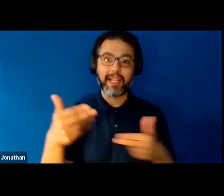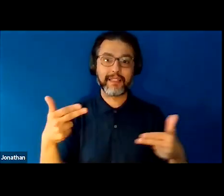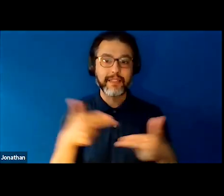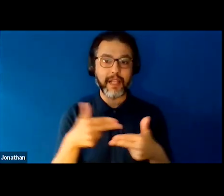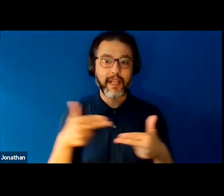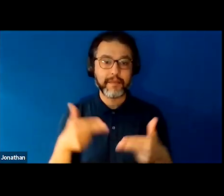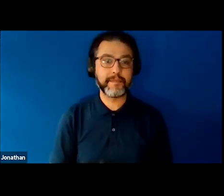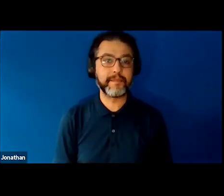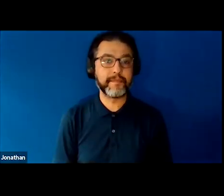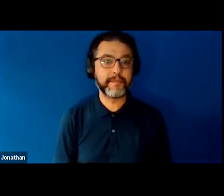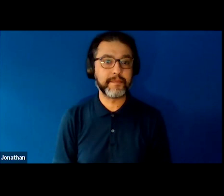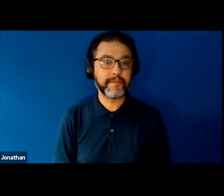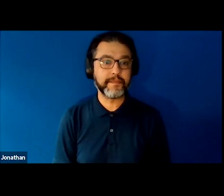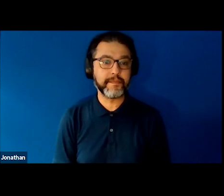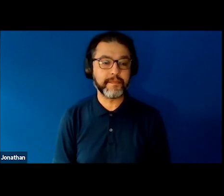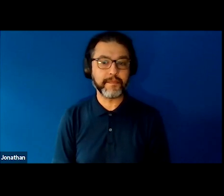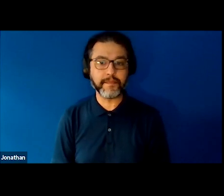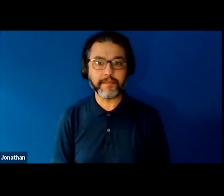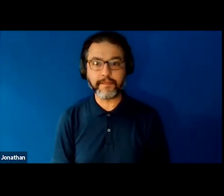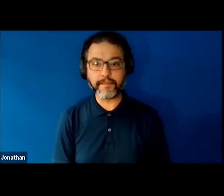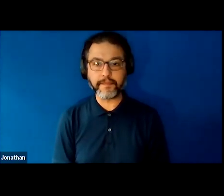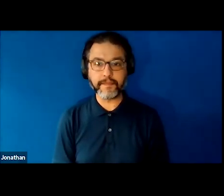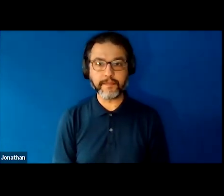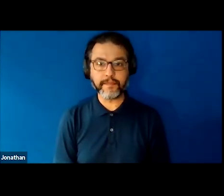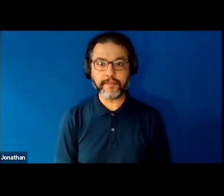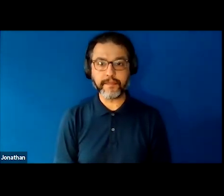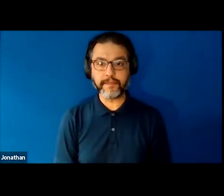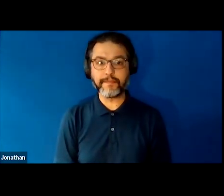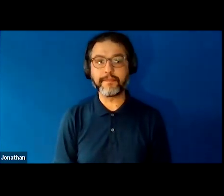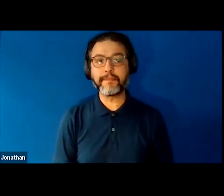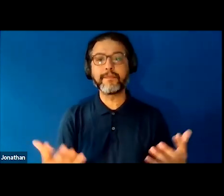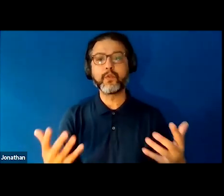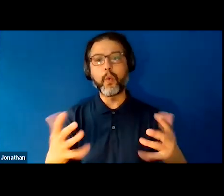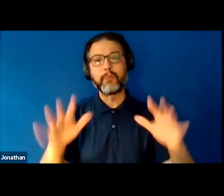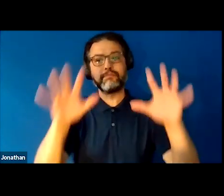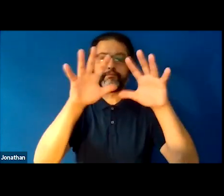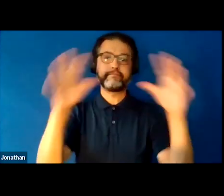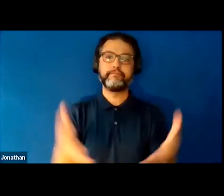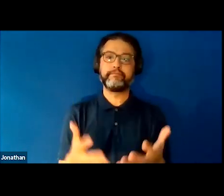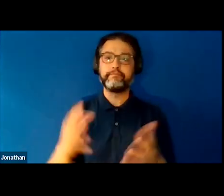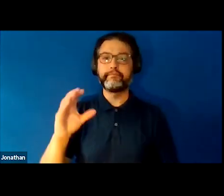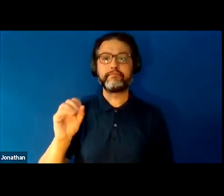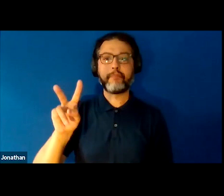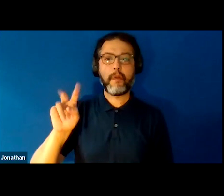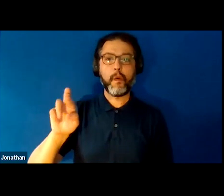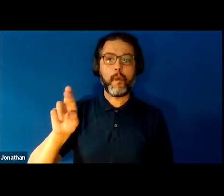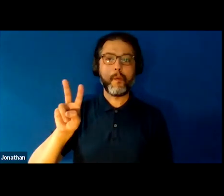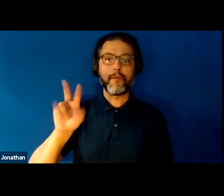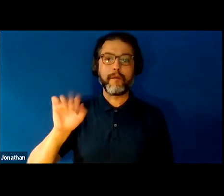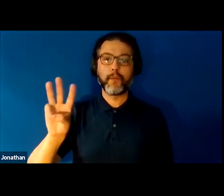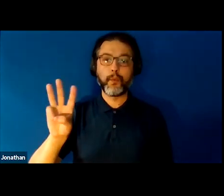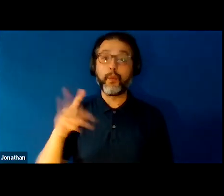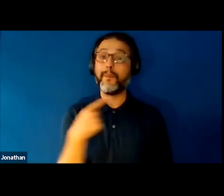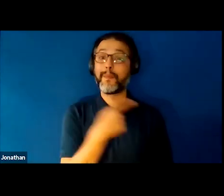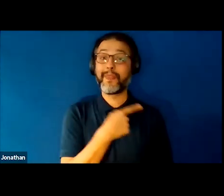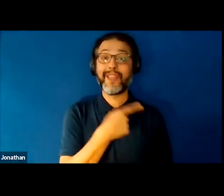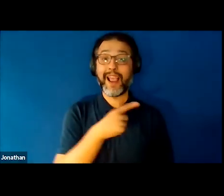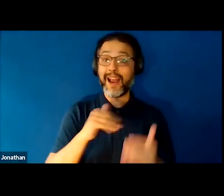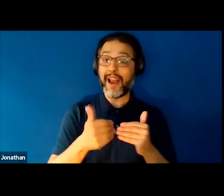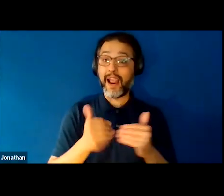The big overview is that this was done through research projects, by a group of individuals